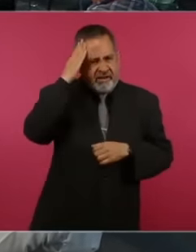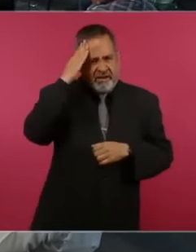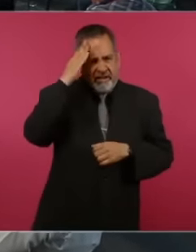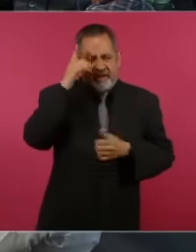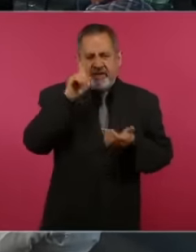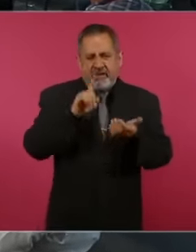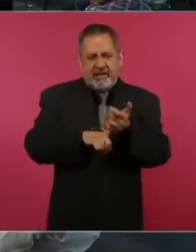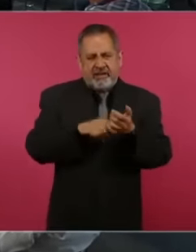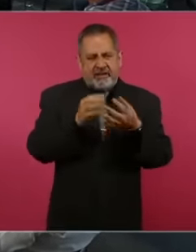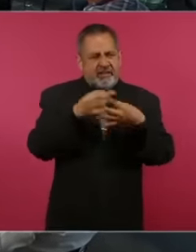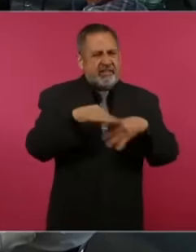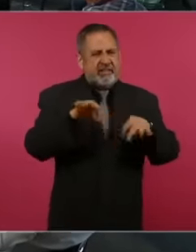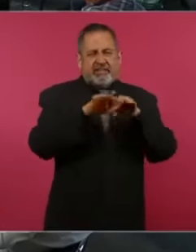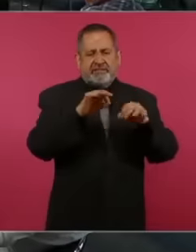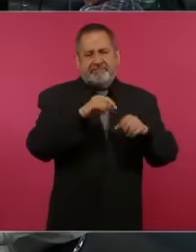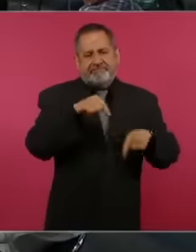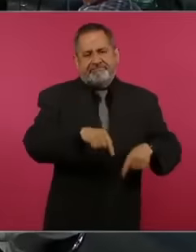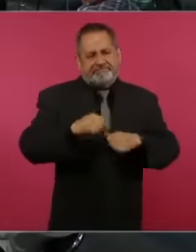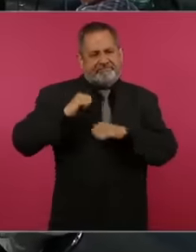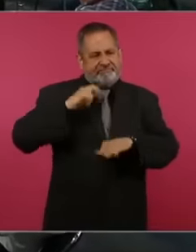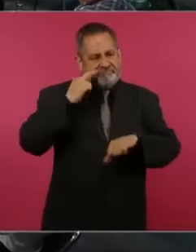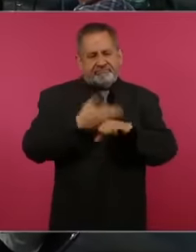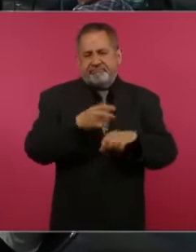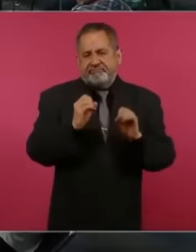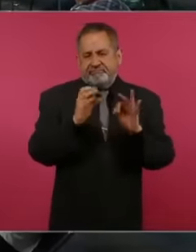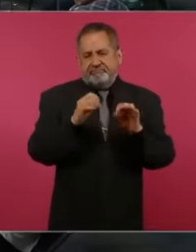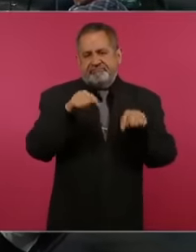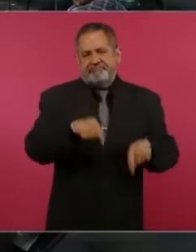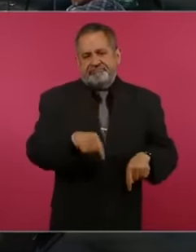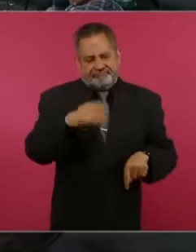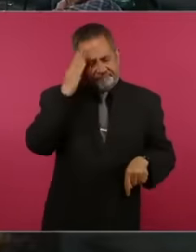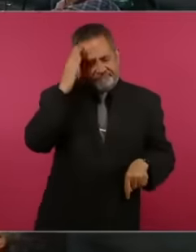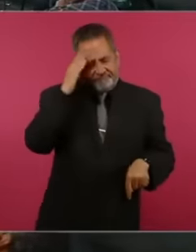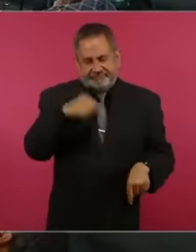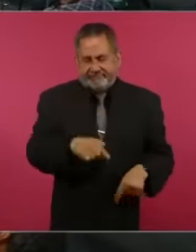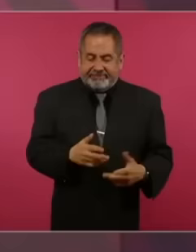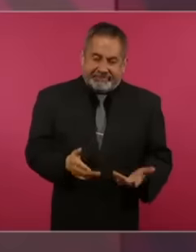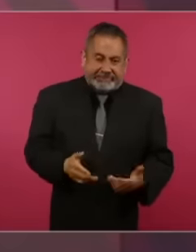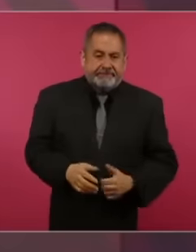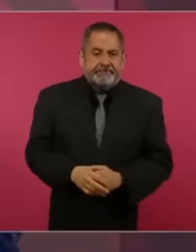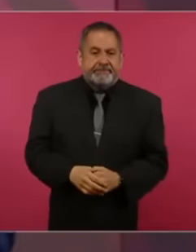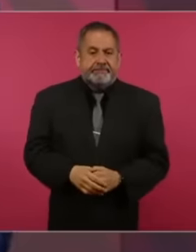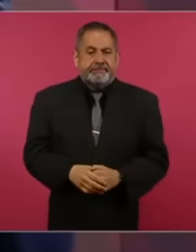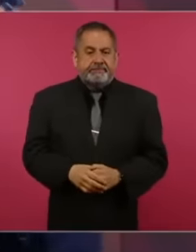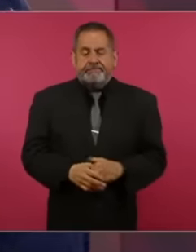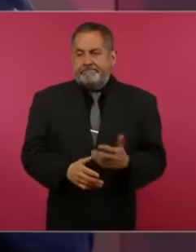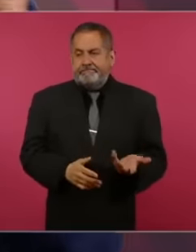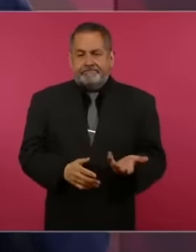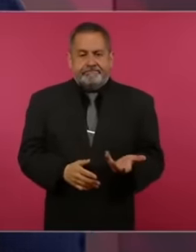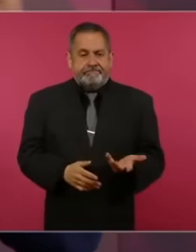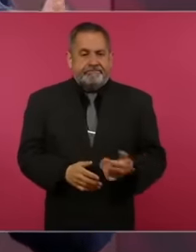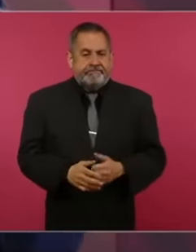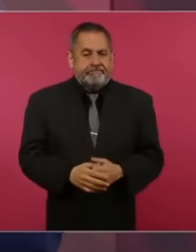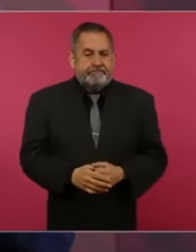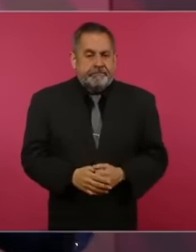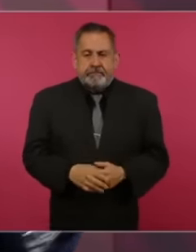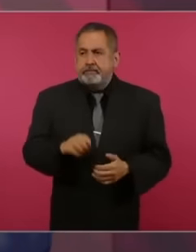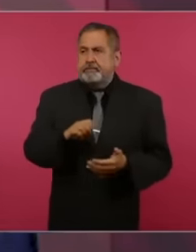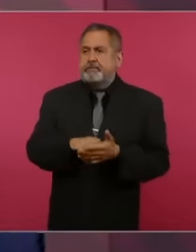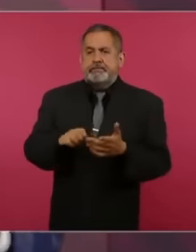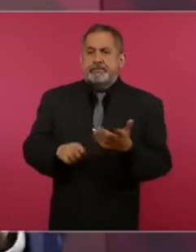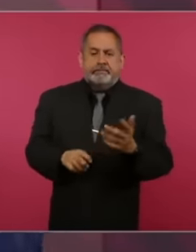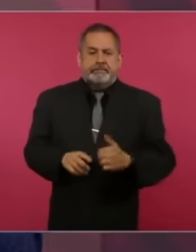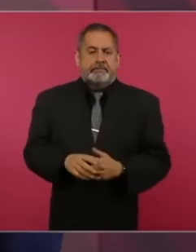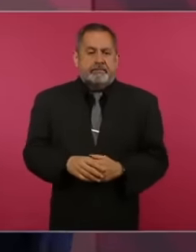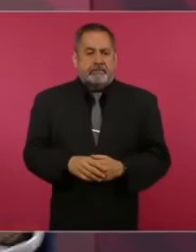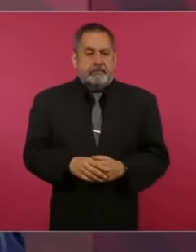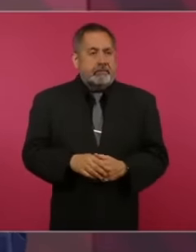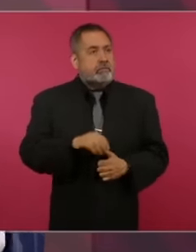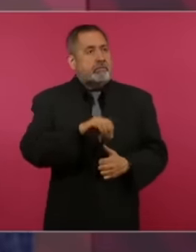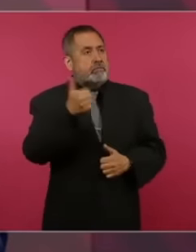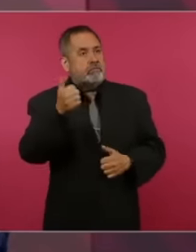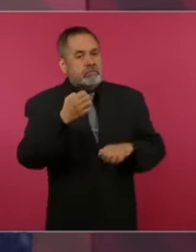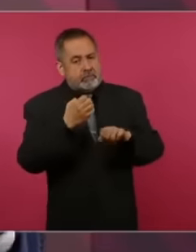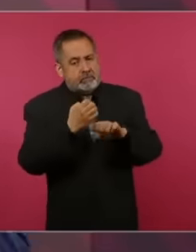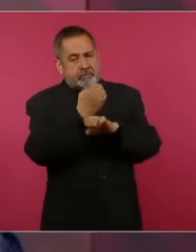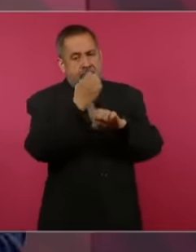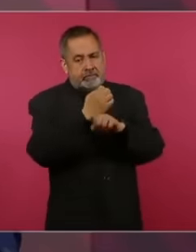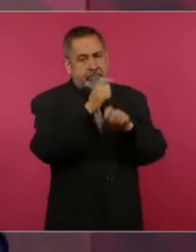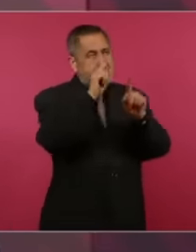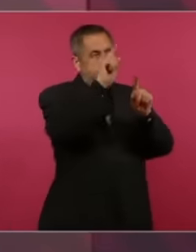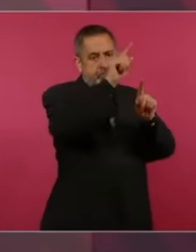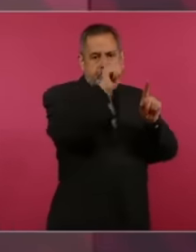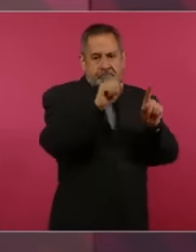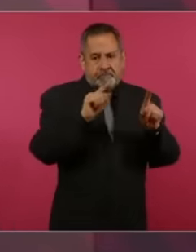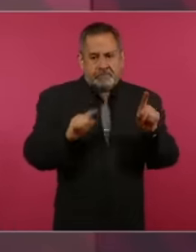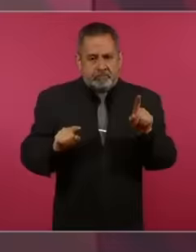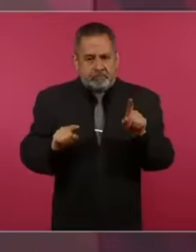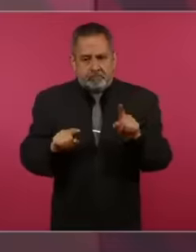there is no place in the Republic a journalist who